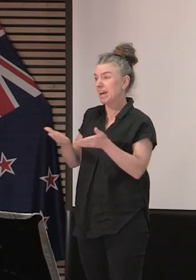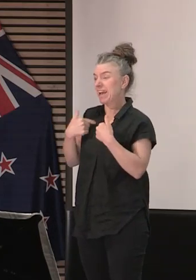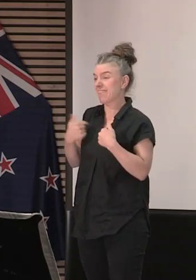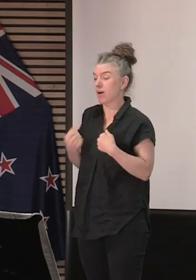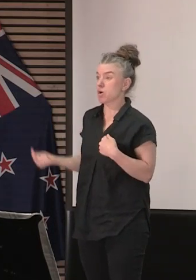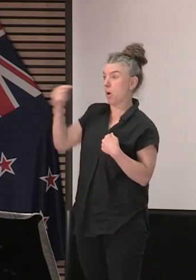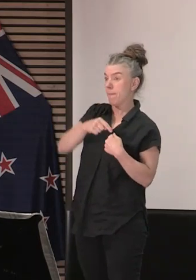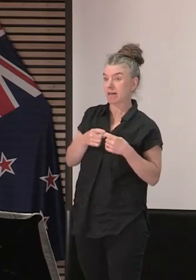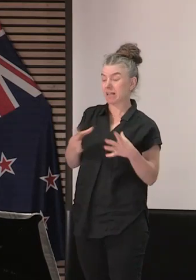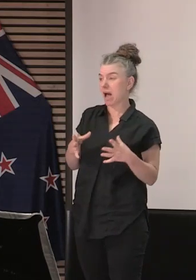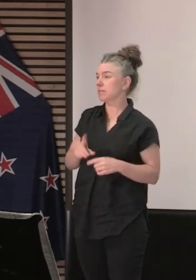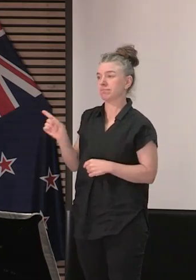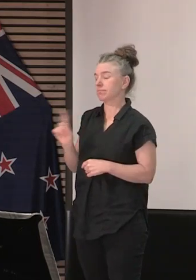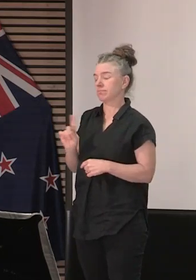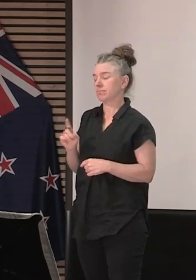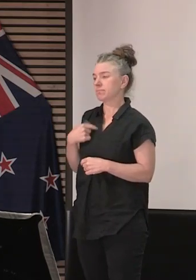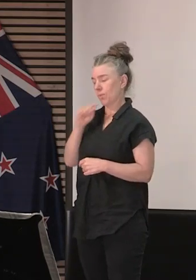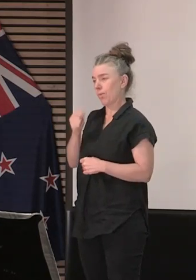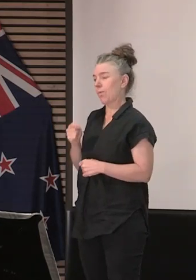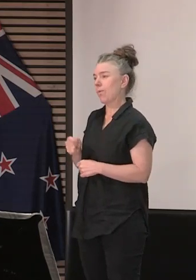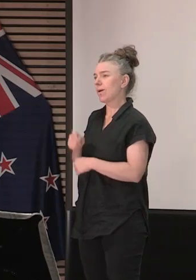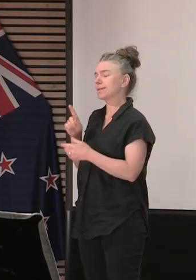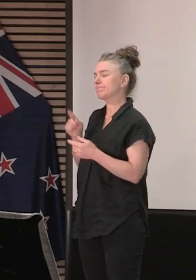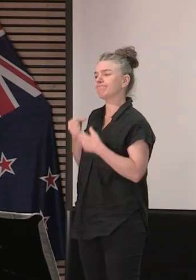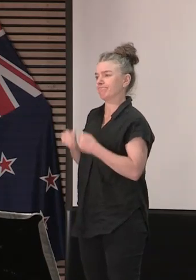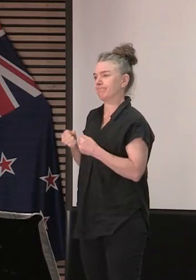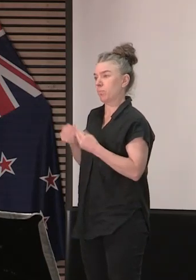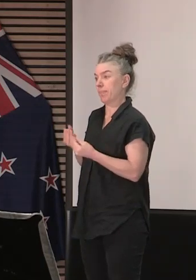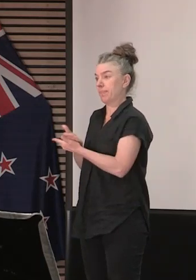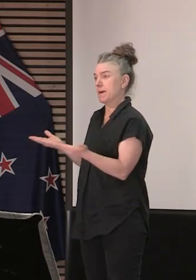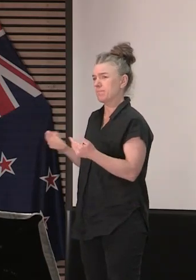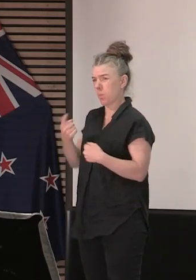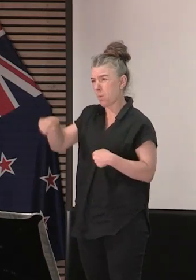Especially after everythingthat people have sacrificed.